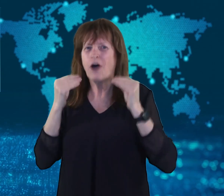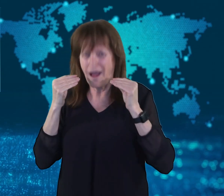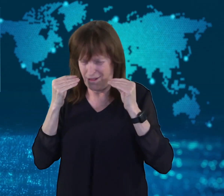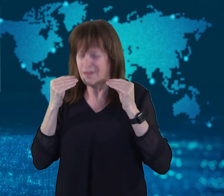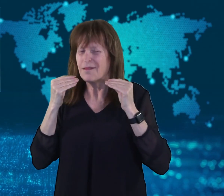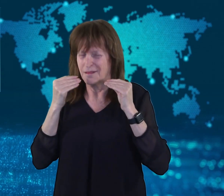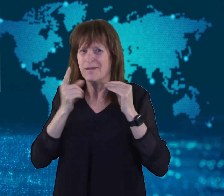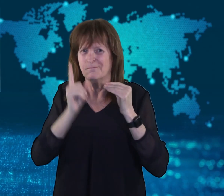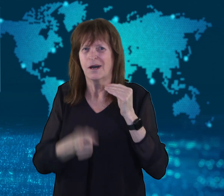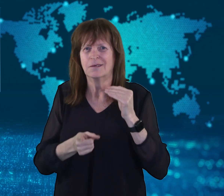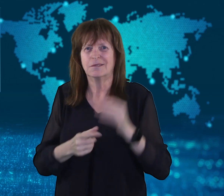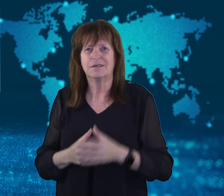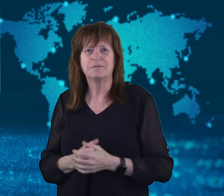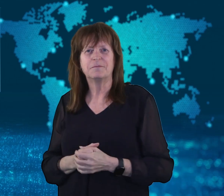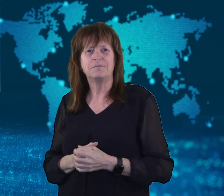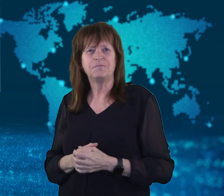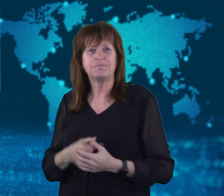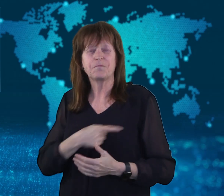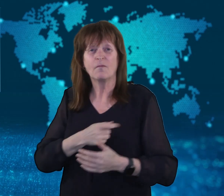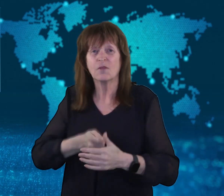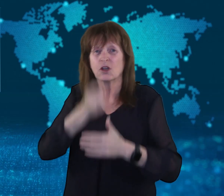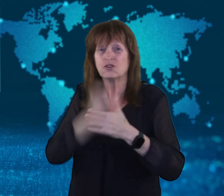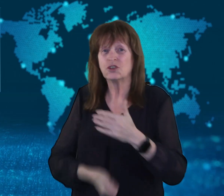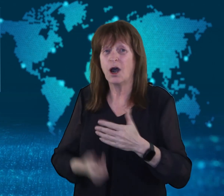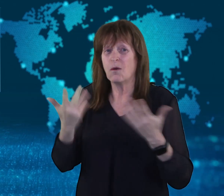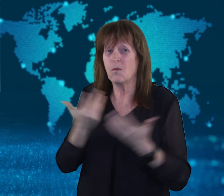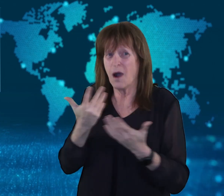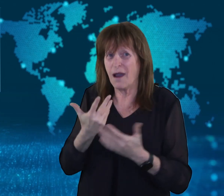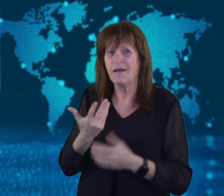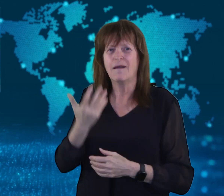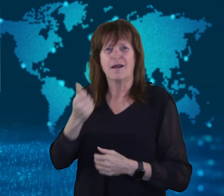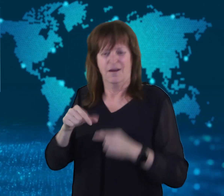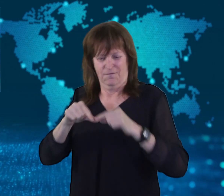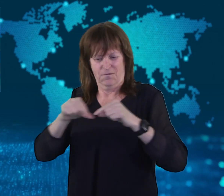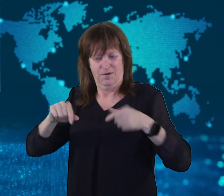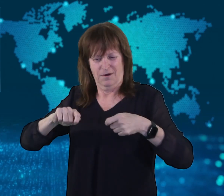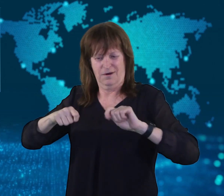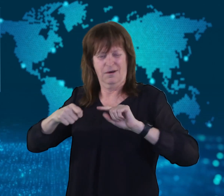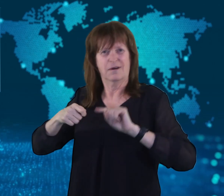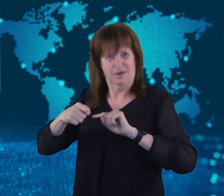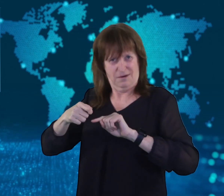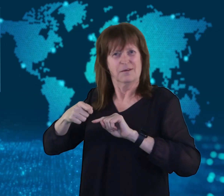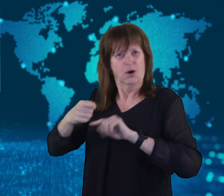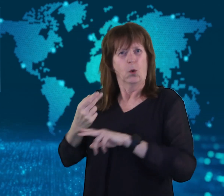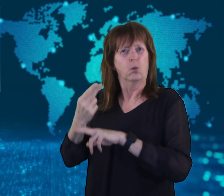He is charged with use of a dangerous weapon as well.